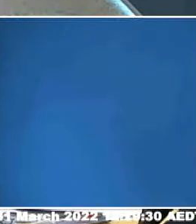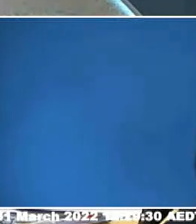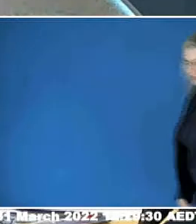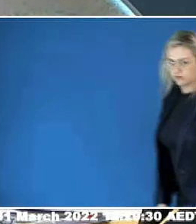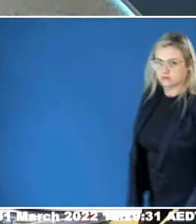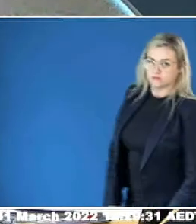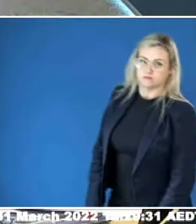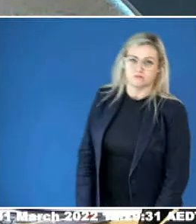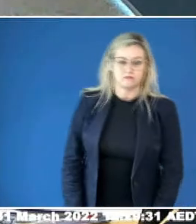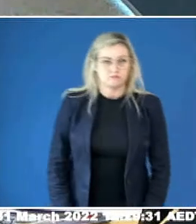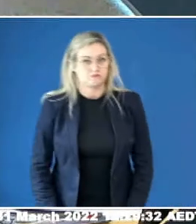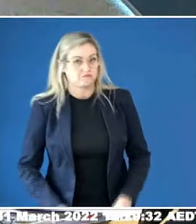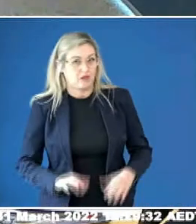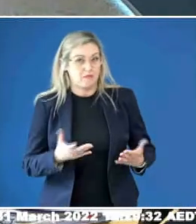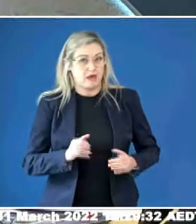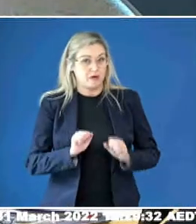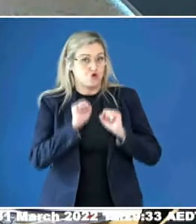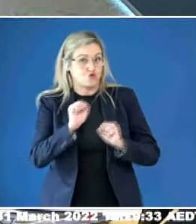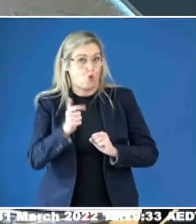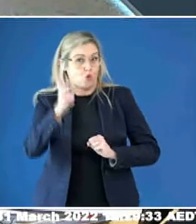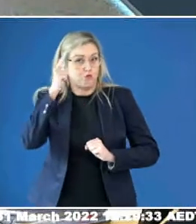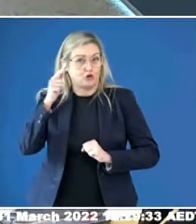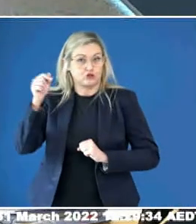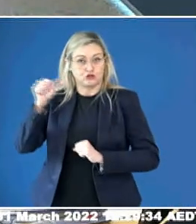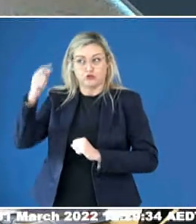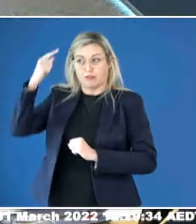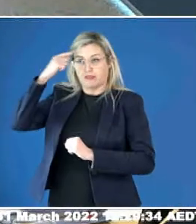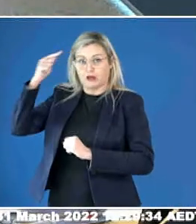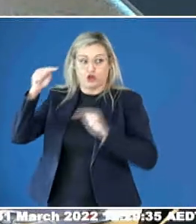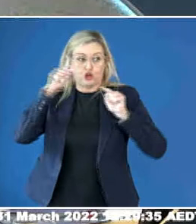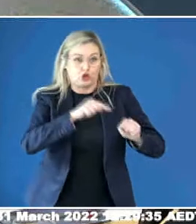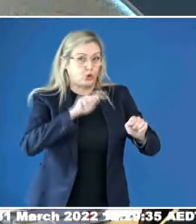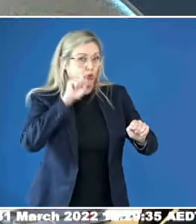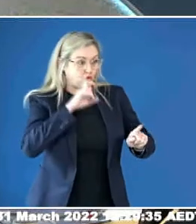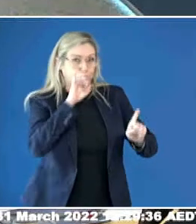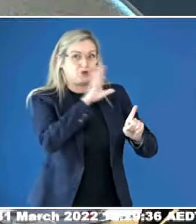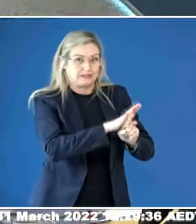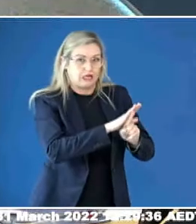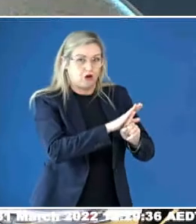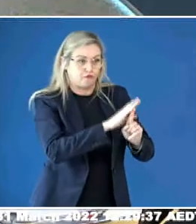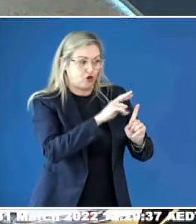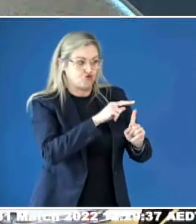enough would be done to ensure that you had seen the procedure in 2018 to 2020, yet